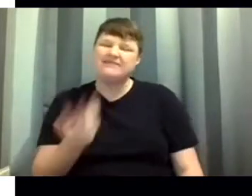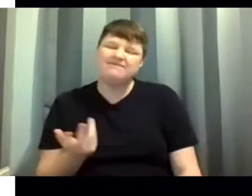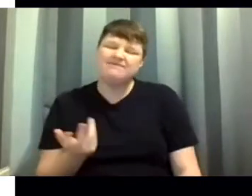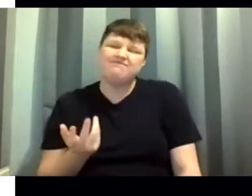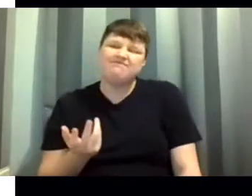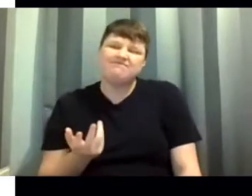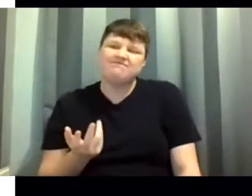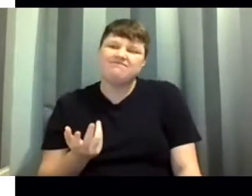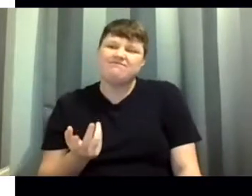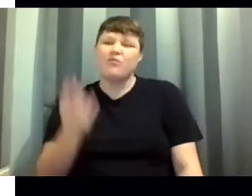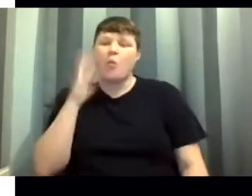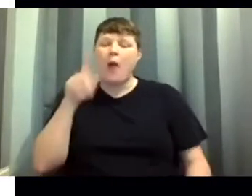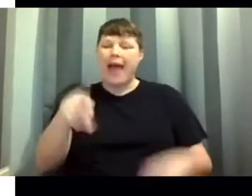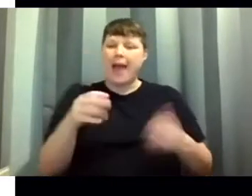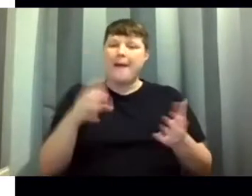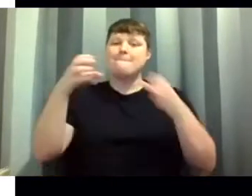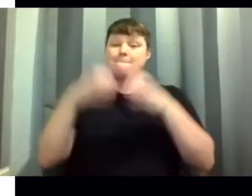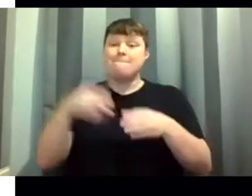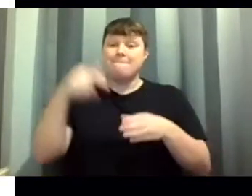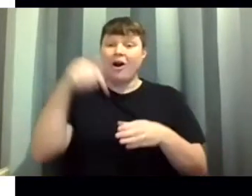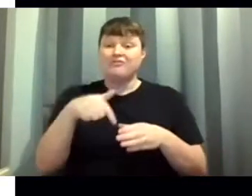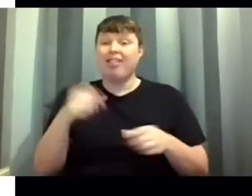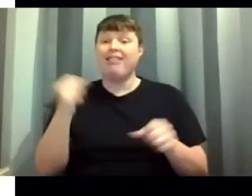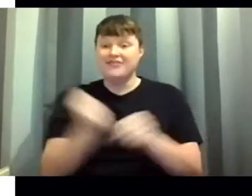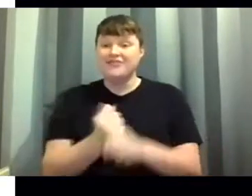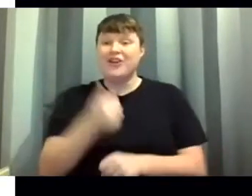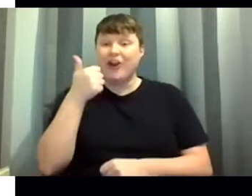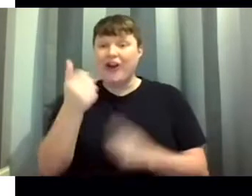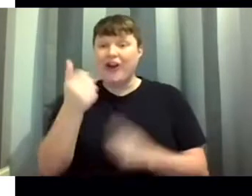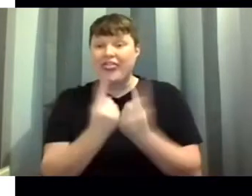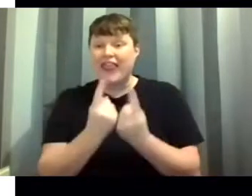does a really good job on something, you can't think of anything you have to do to make it better.